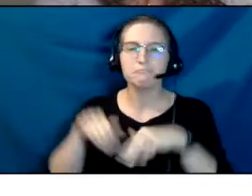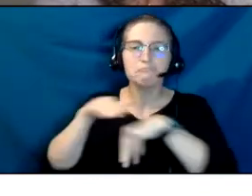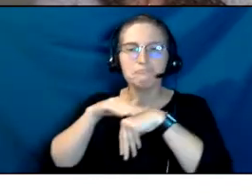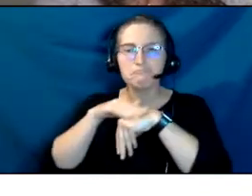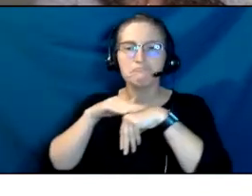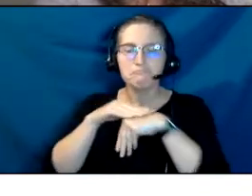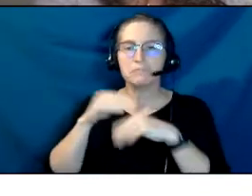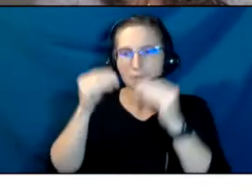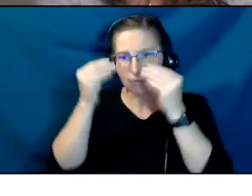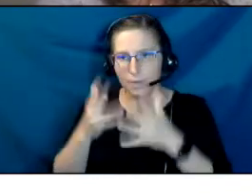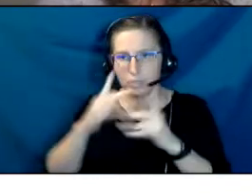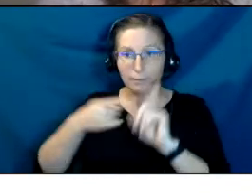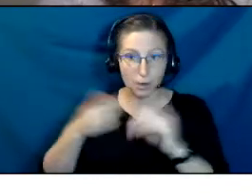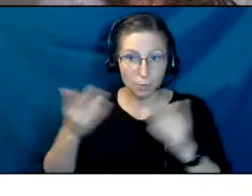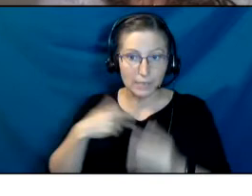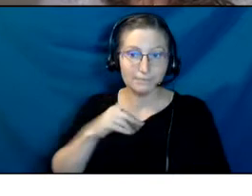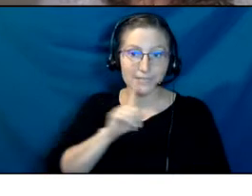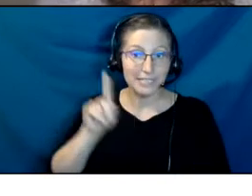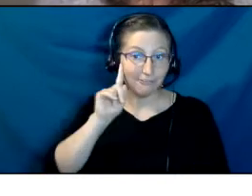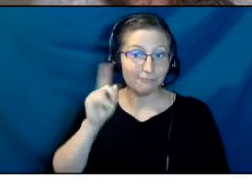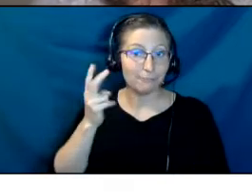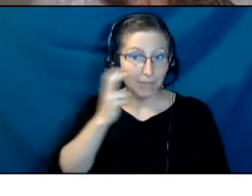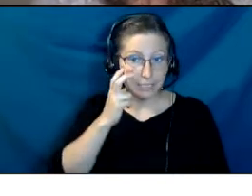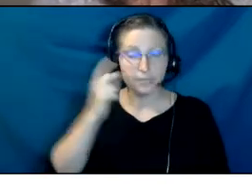about deafblindness in children.